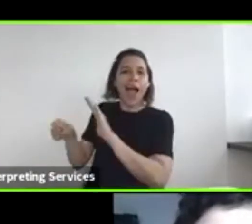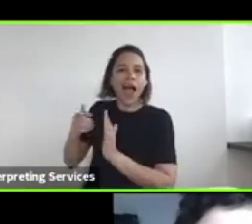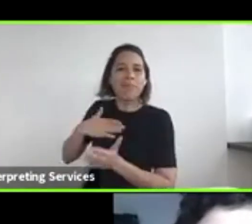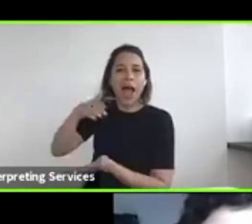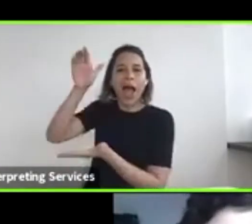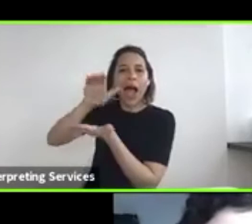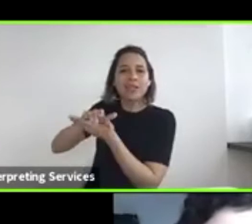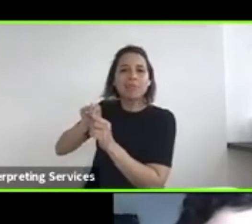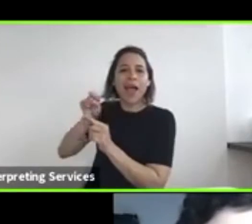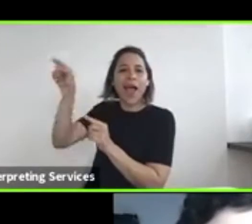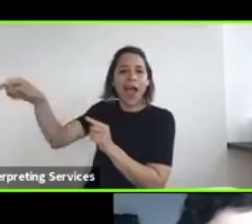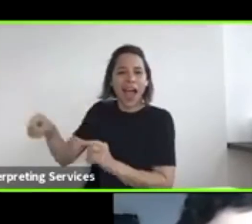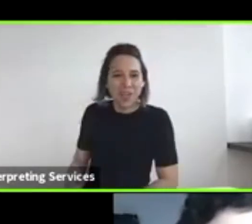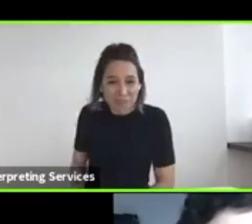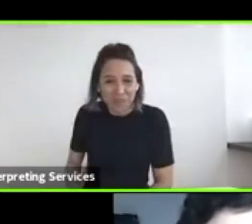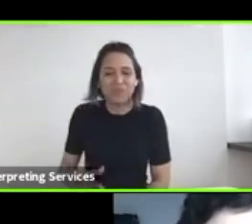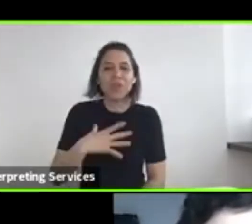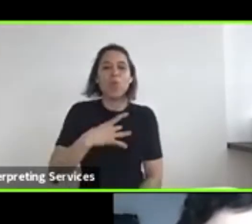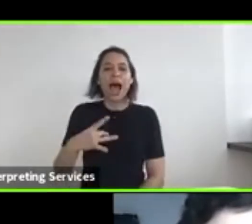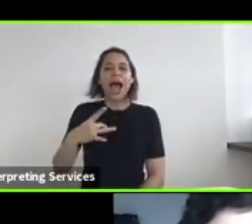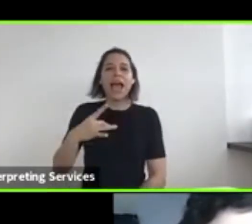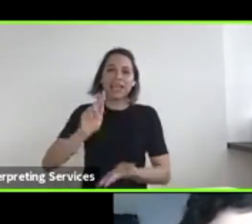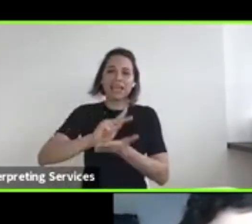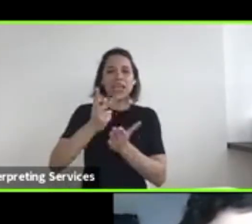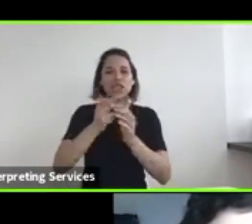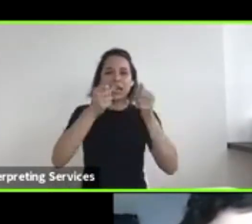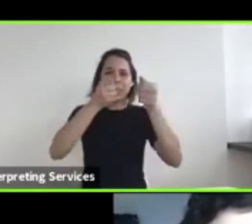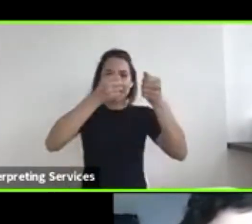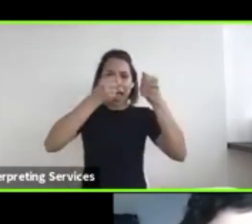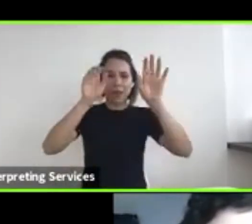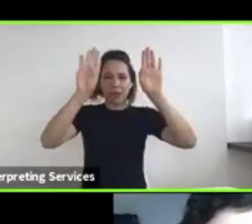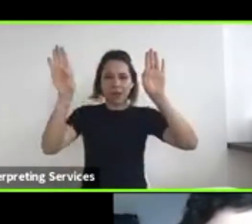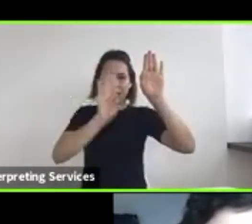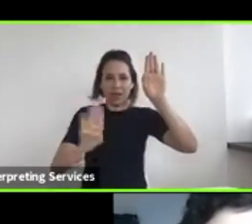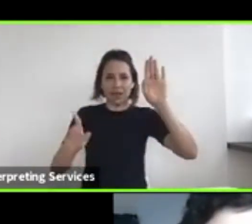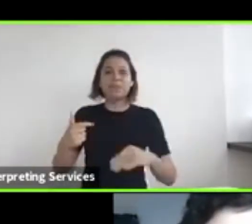AND WHITE CABINETRY. I AM A FAIR-SKINNED LATINA WOMAN,